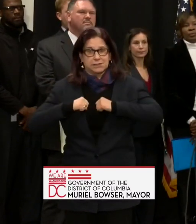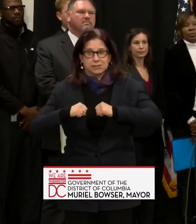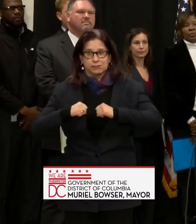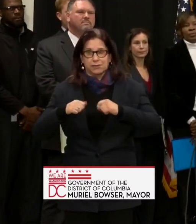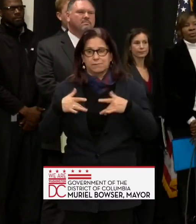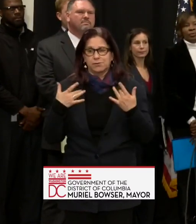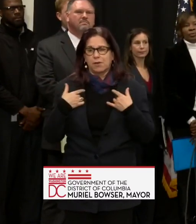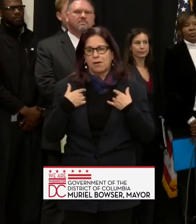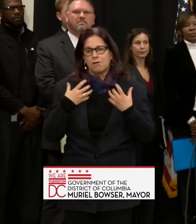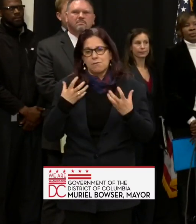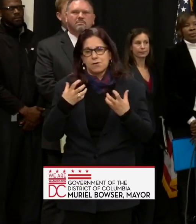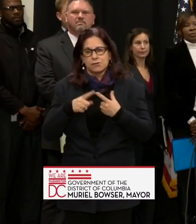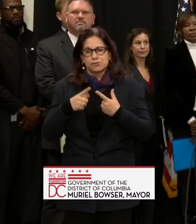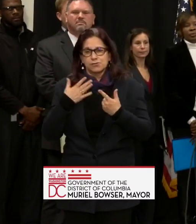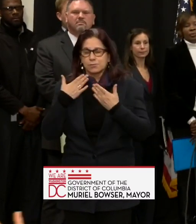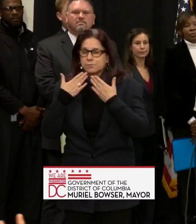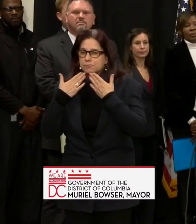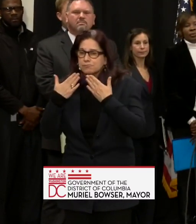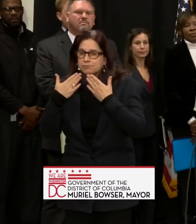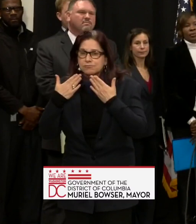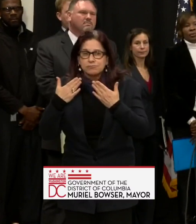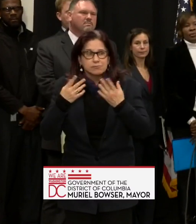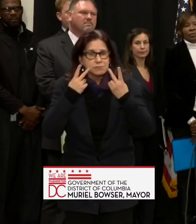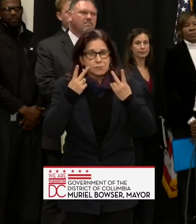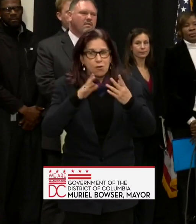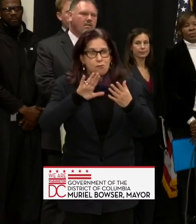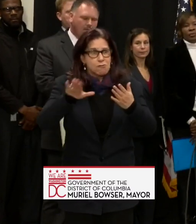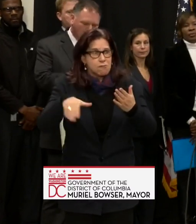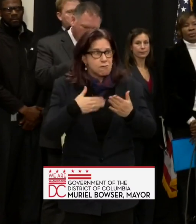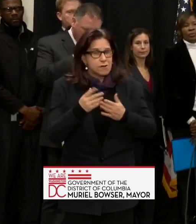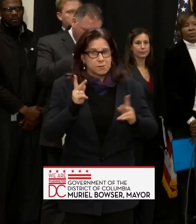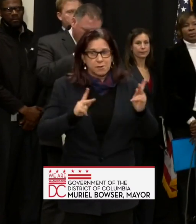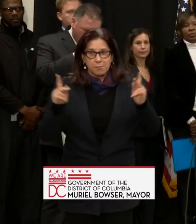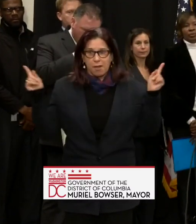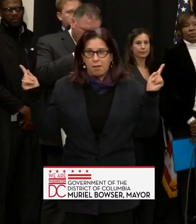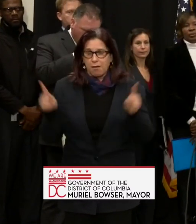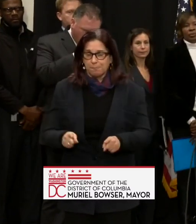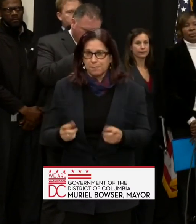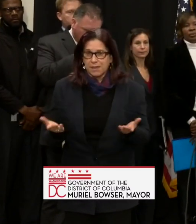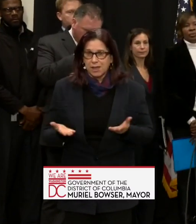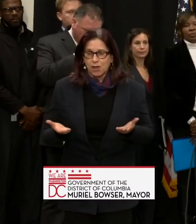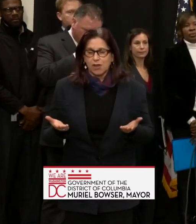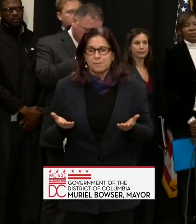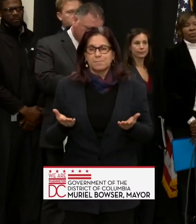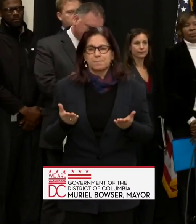NATIONAL AND INTERNATIONAL OUTLETS HERE TODAY BECAUSE YOU,